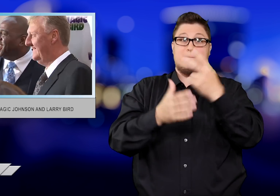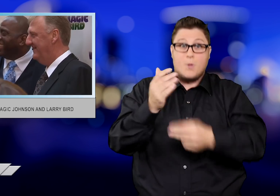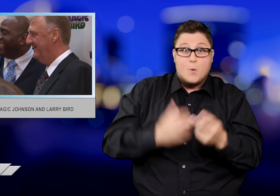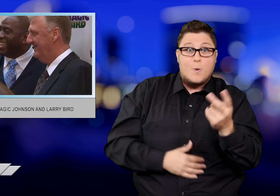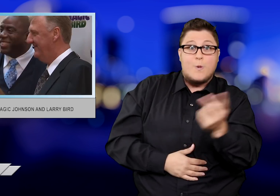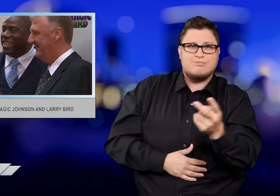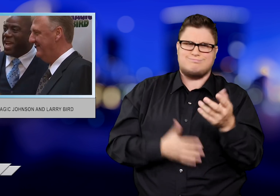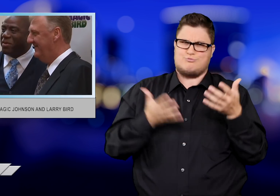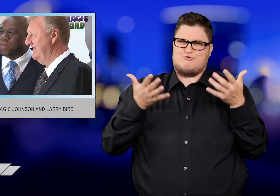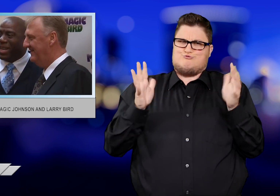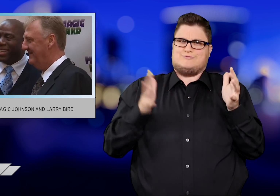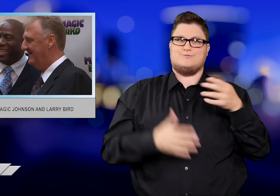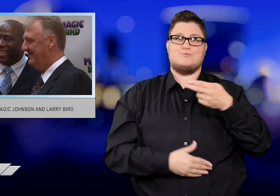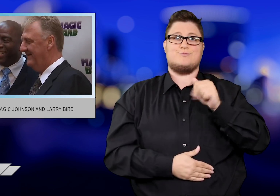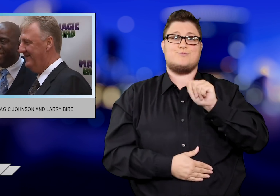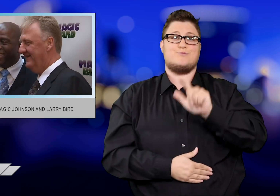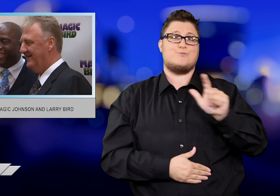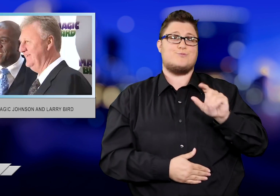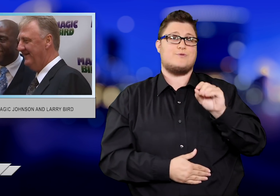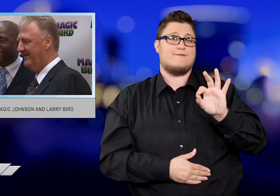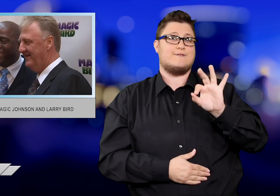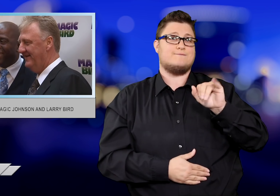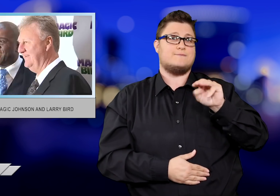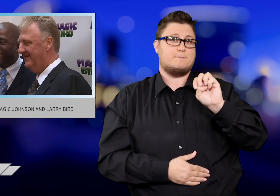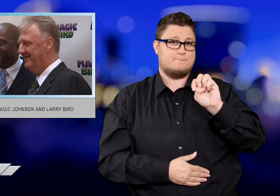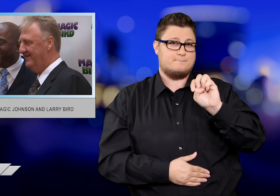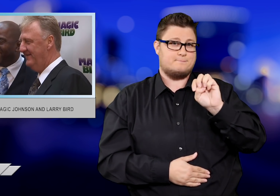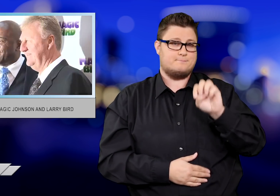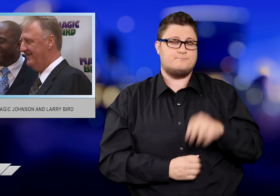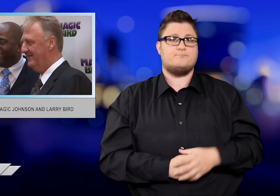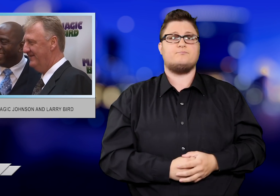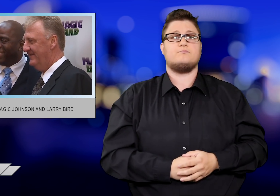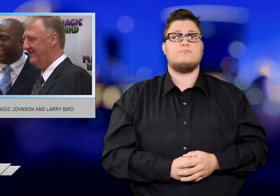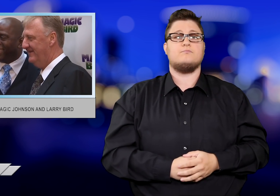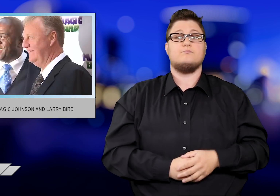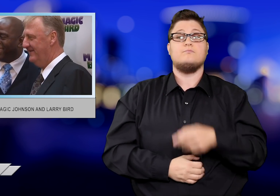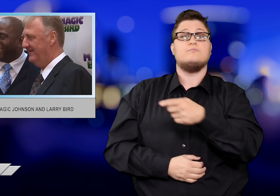Both former players are already in the Hall of Fame.